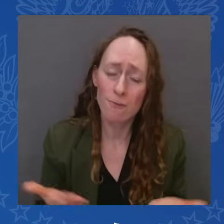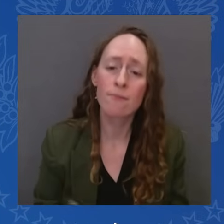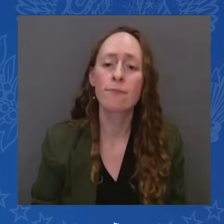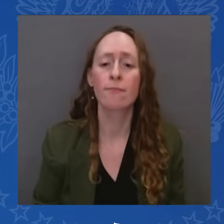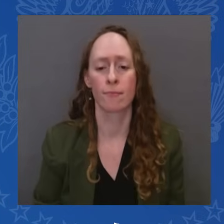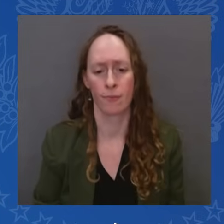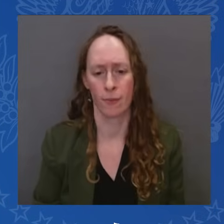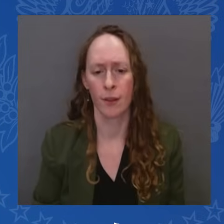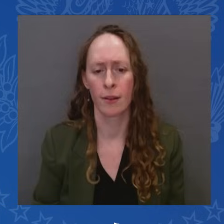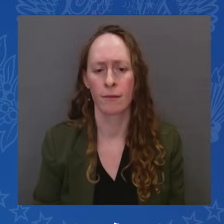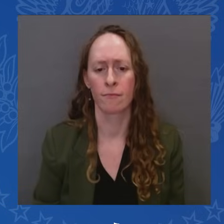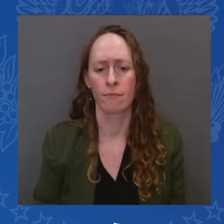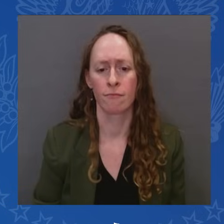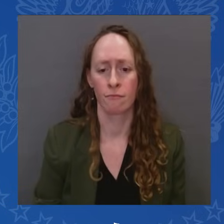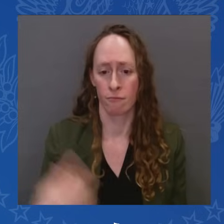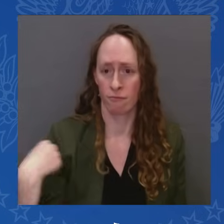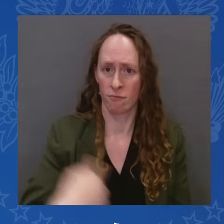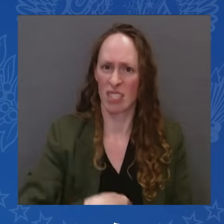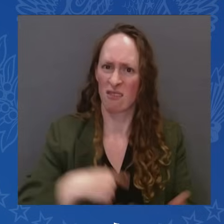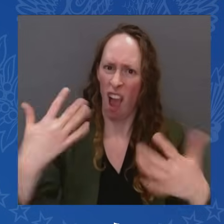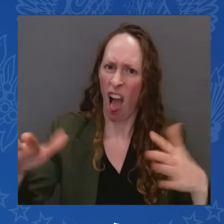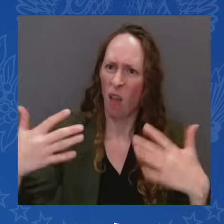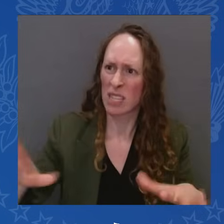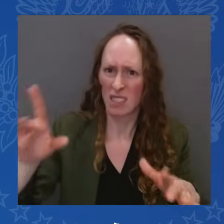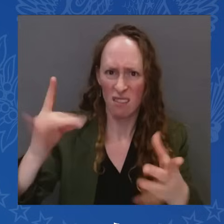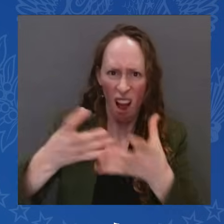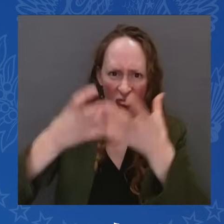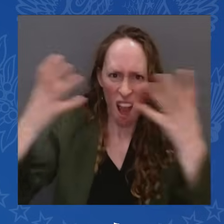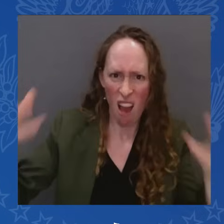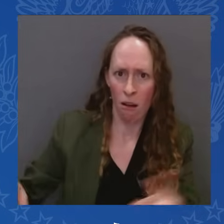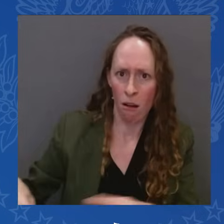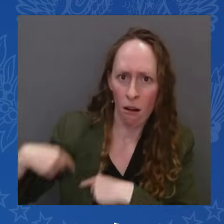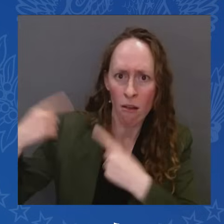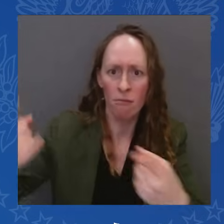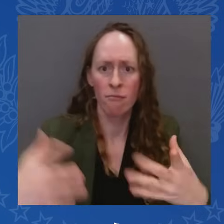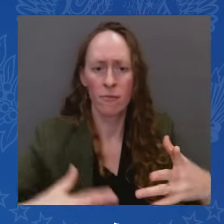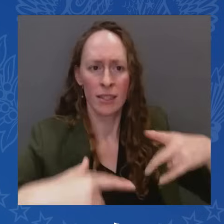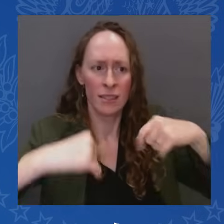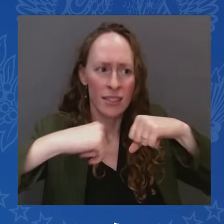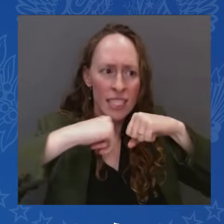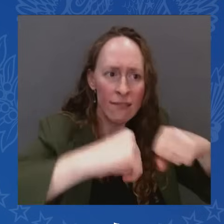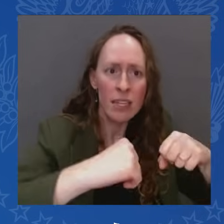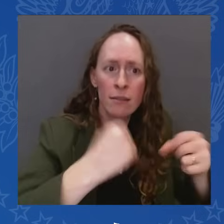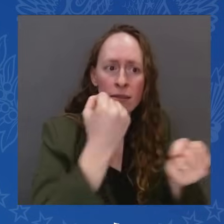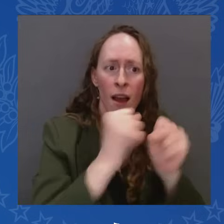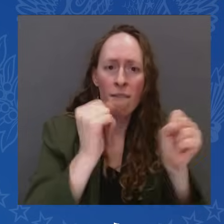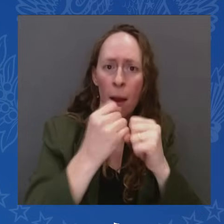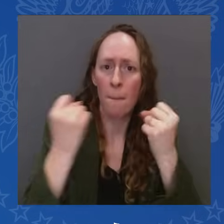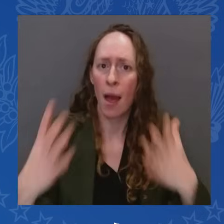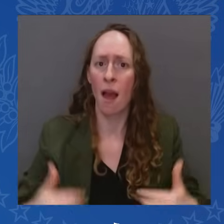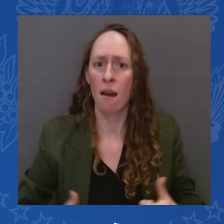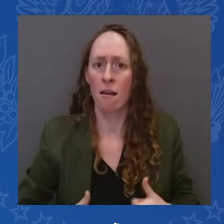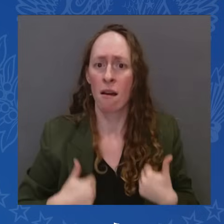In Ukraine, we are fighting for our country and freedom and, also -- in Europe, we say --